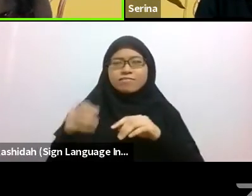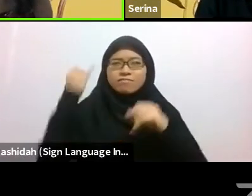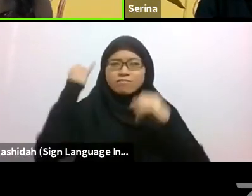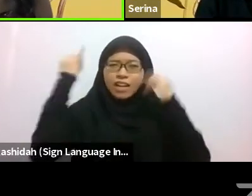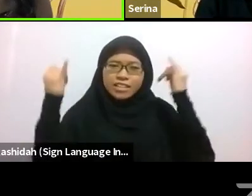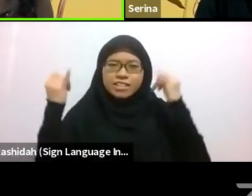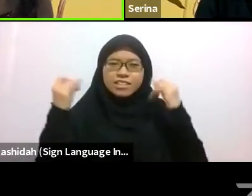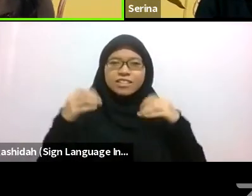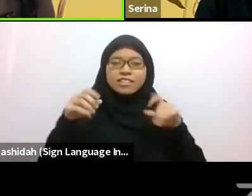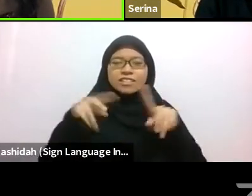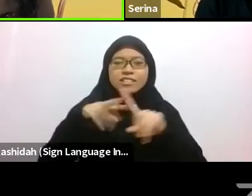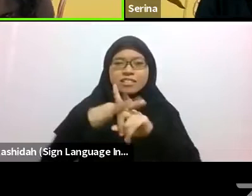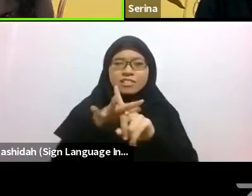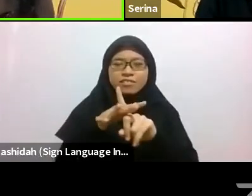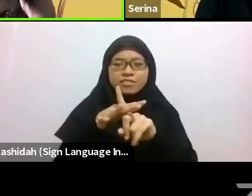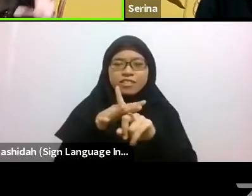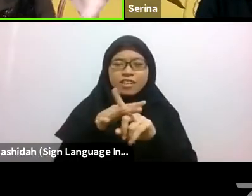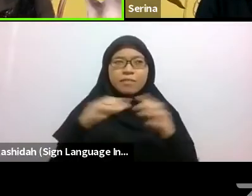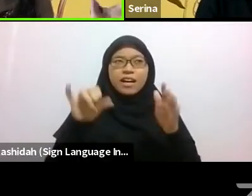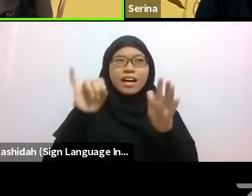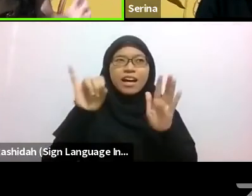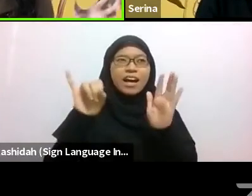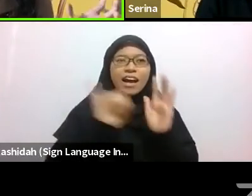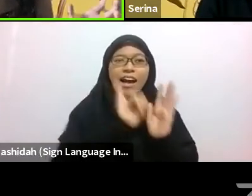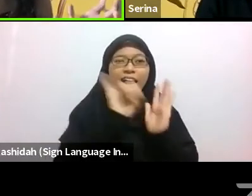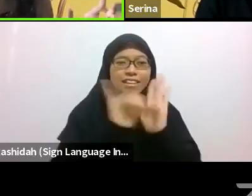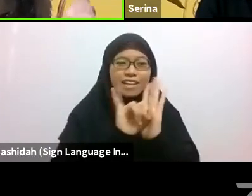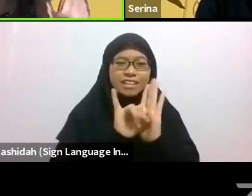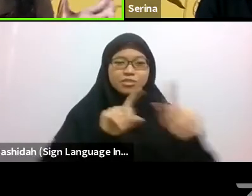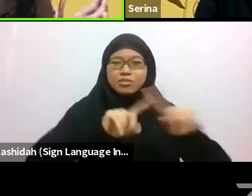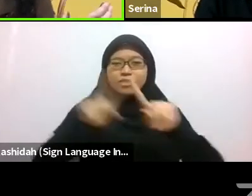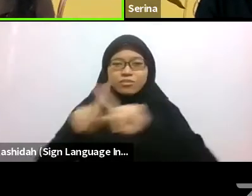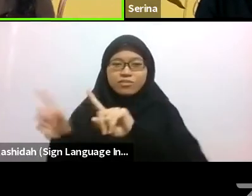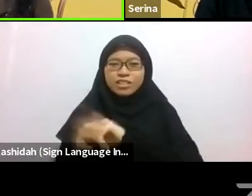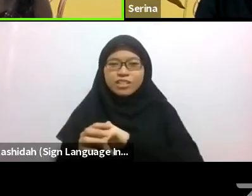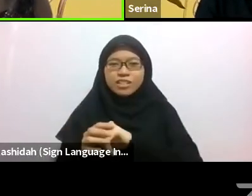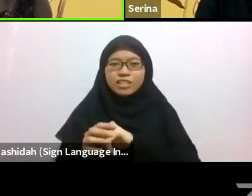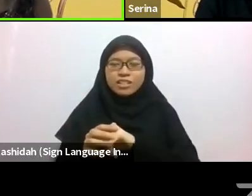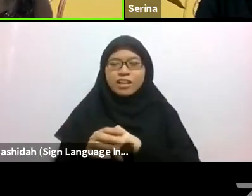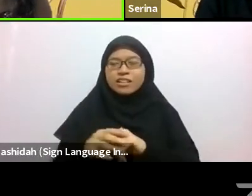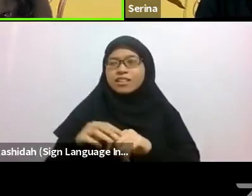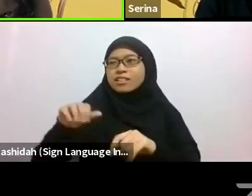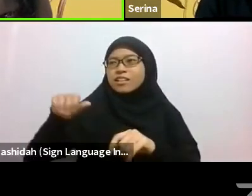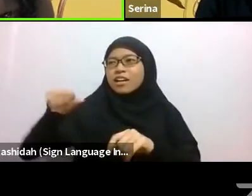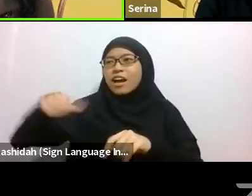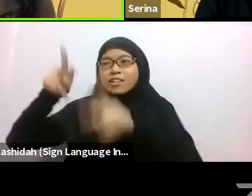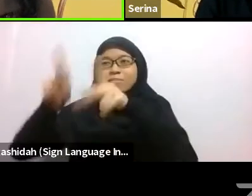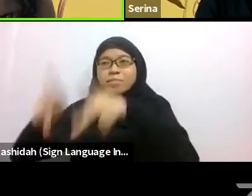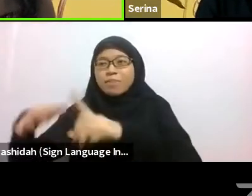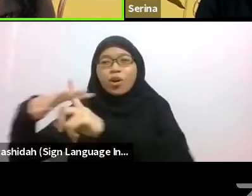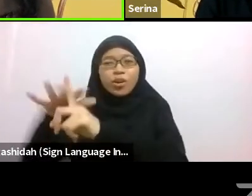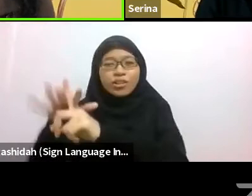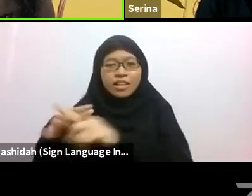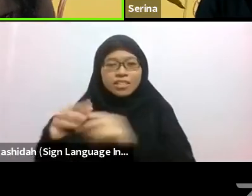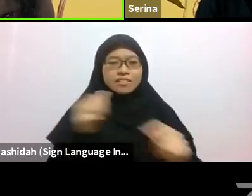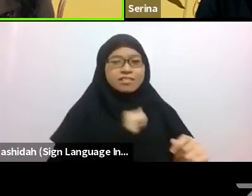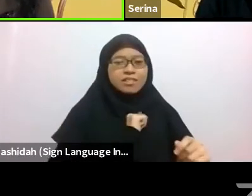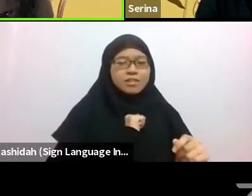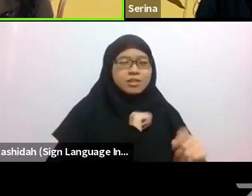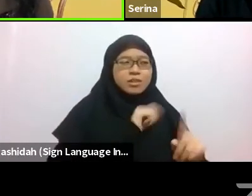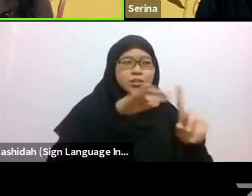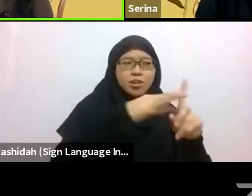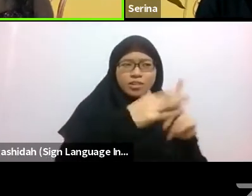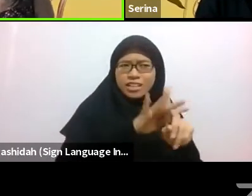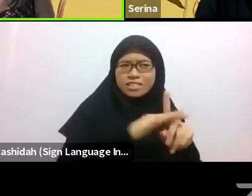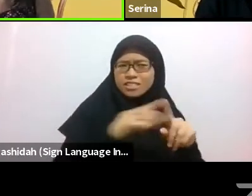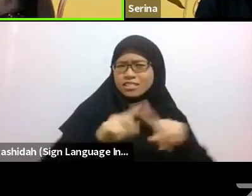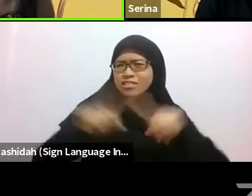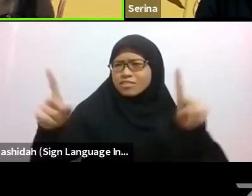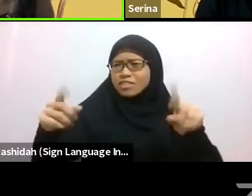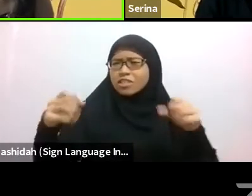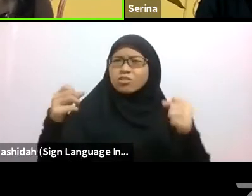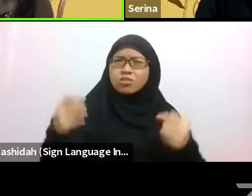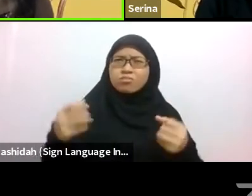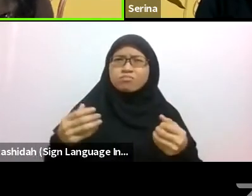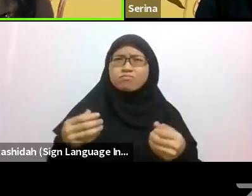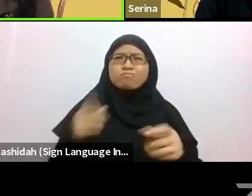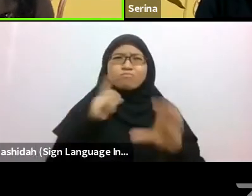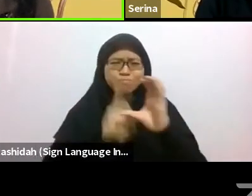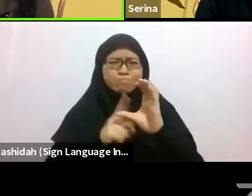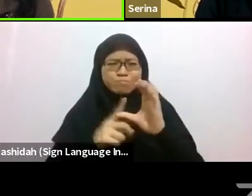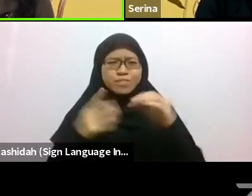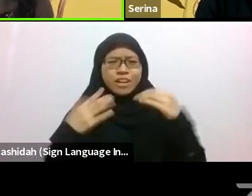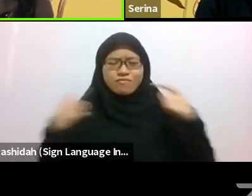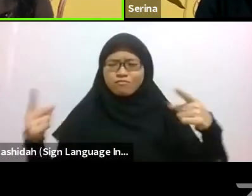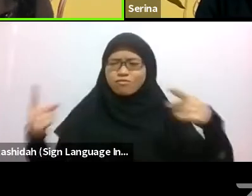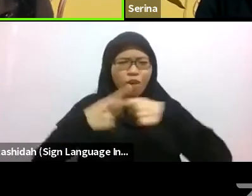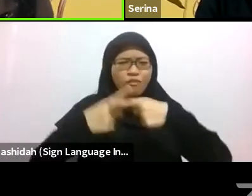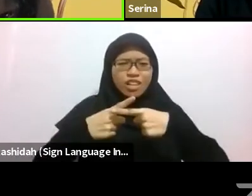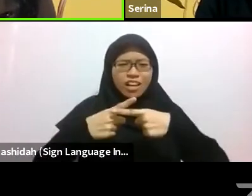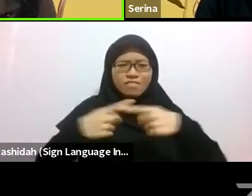When we meet someone else with their own context as well, there’s bound to be conflict, there’s bound to be clashes, so I think that kin making is an ongoing process.